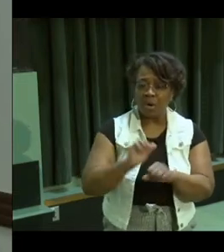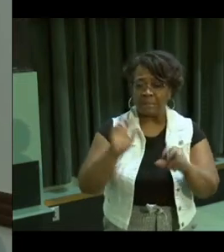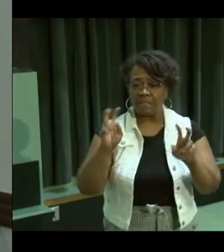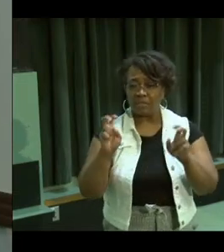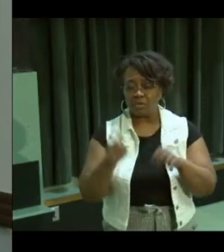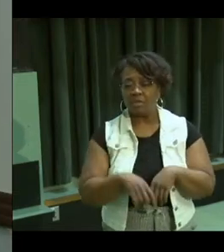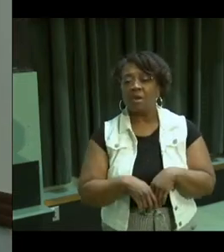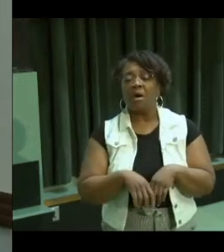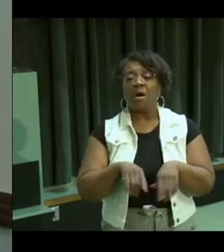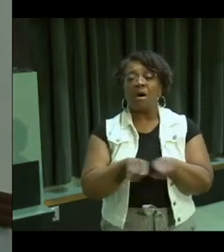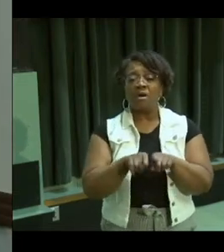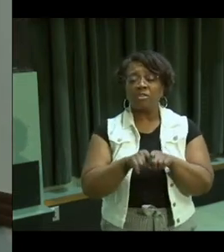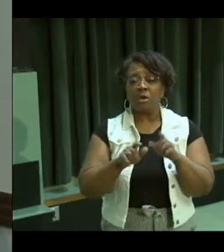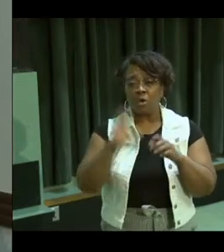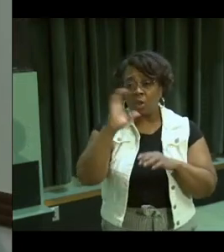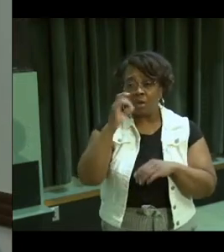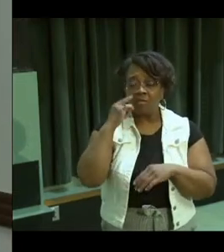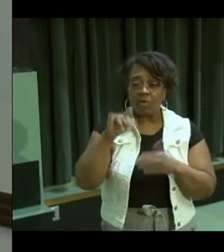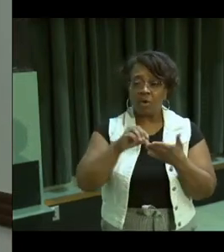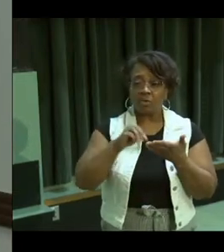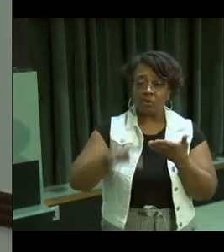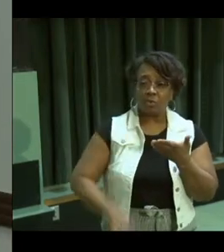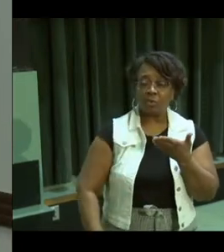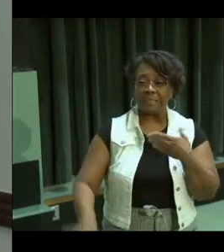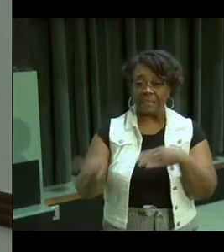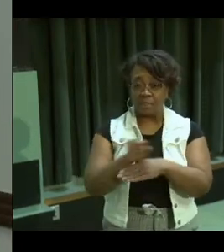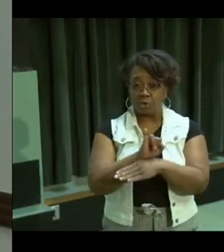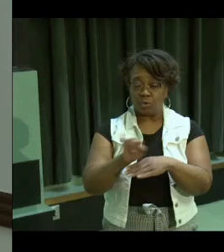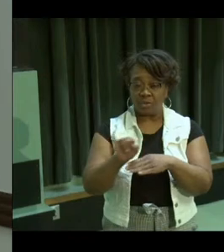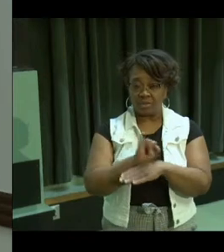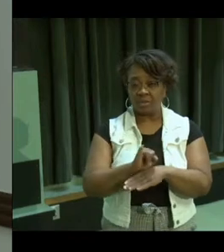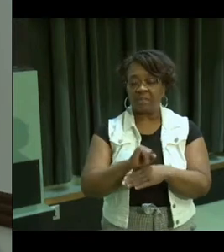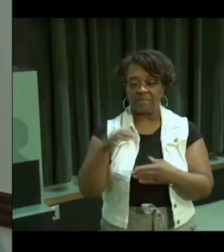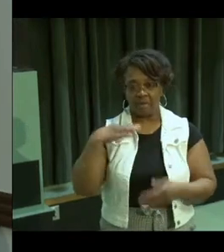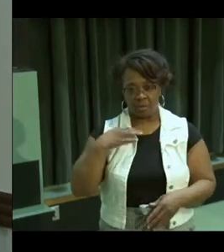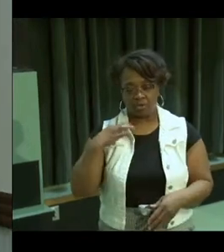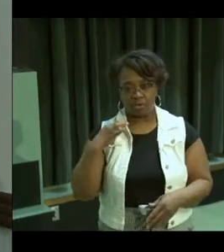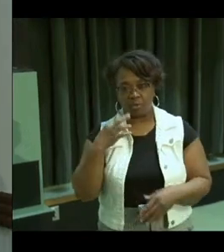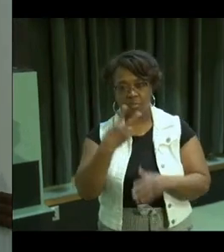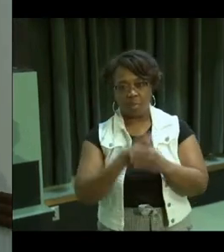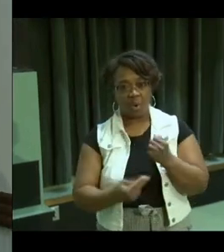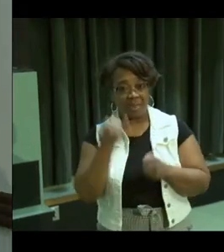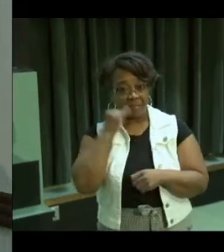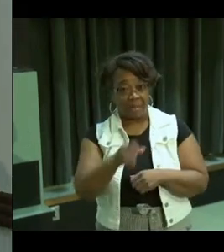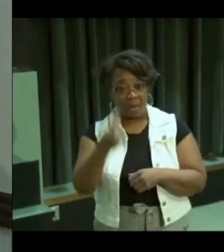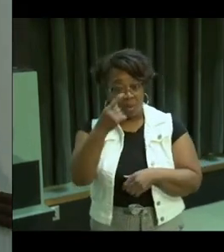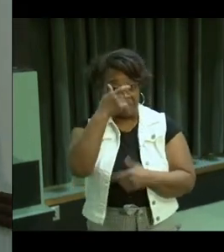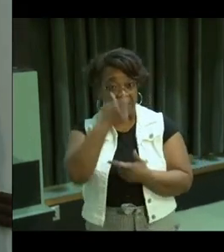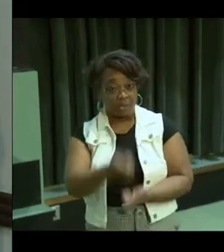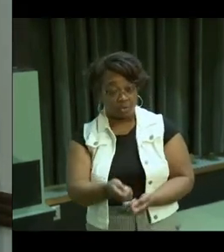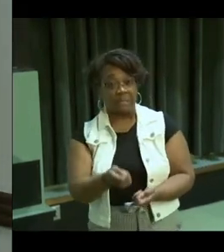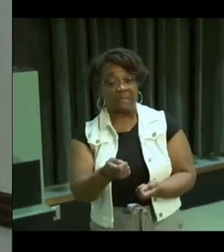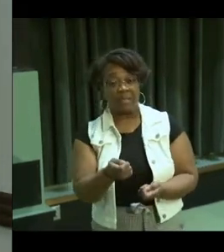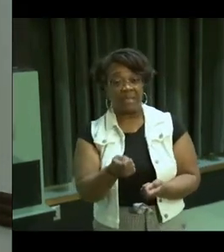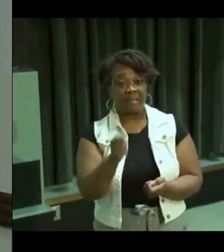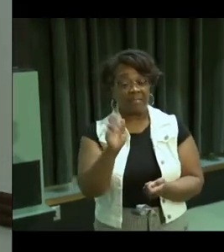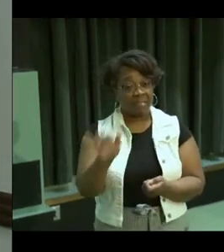looking for student interns and